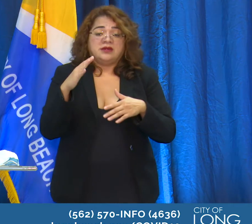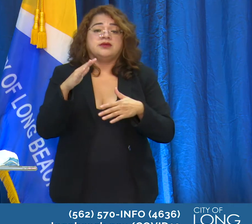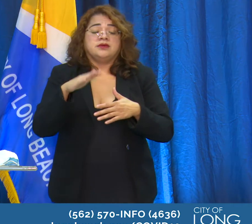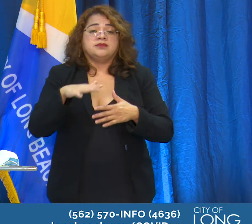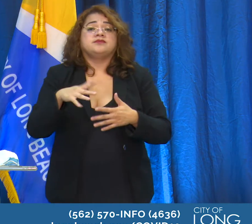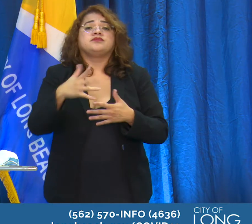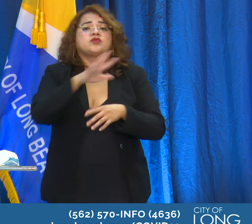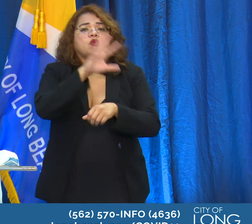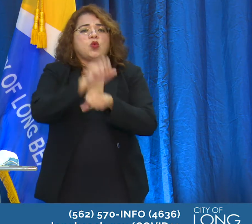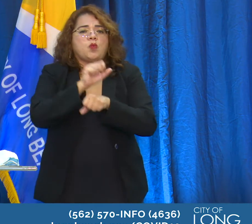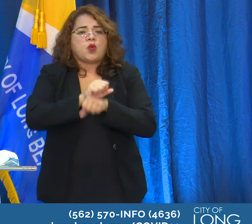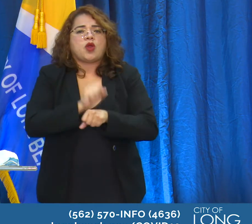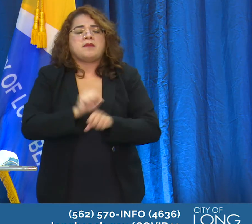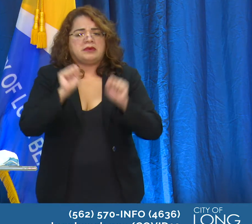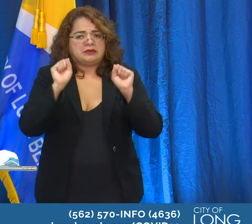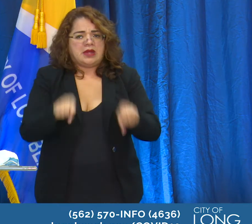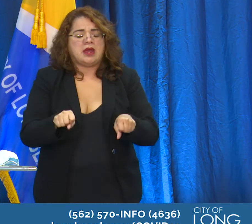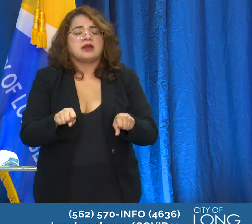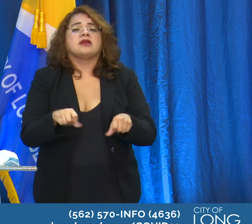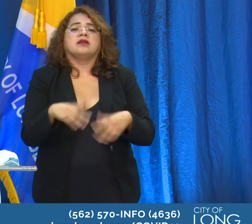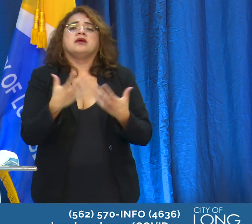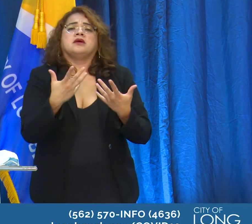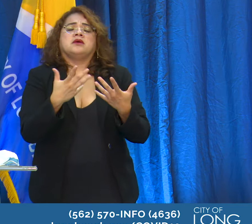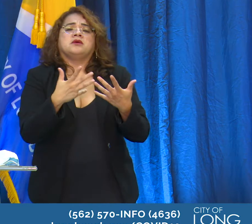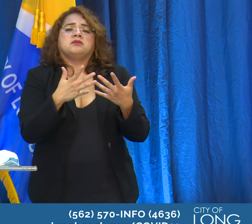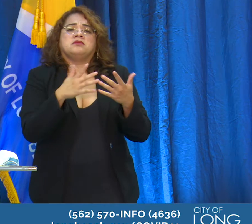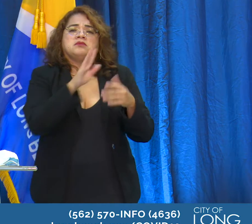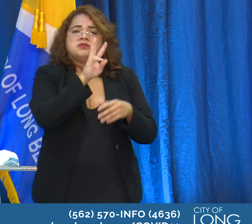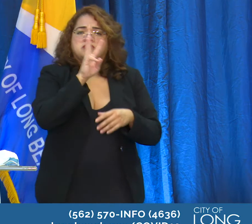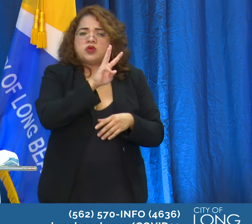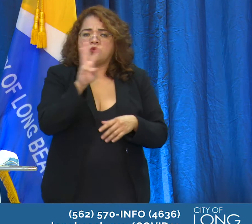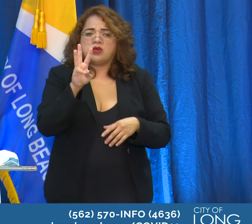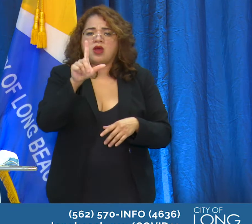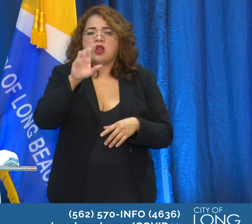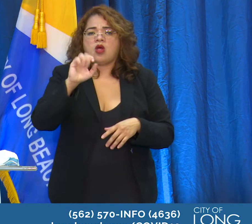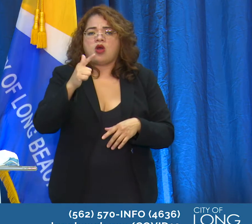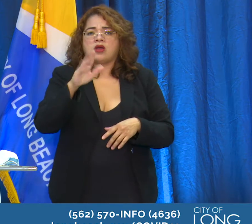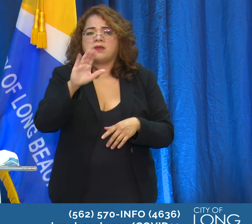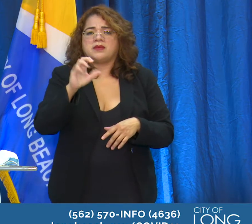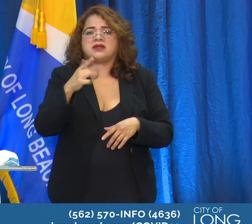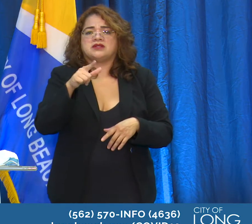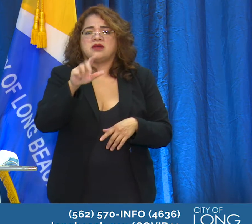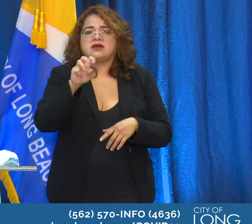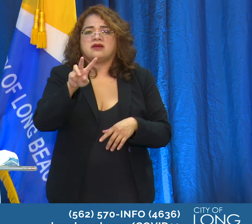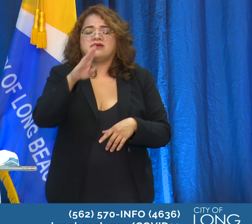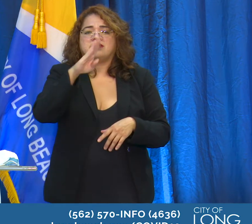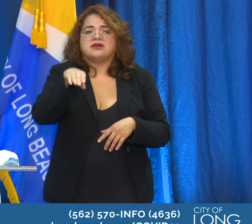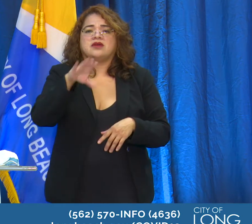You can make them through our COVID website, which iswww.longbeach.gov/COVID19